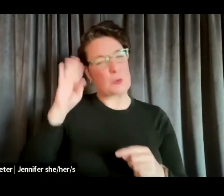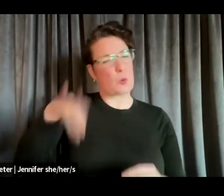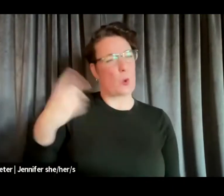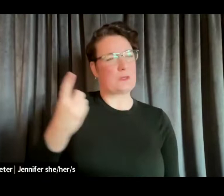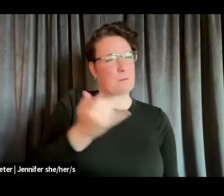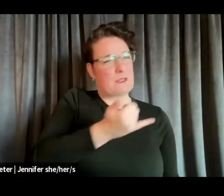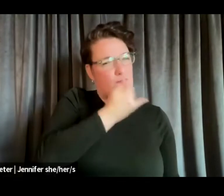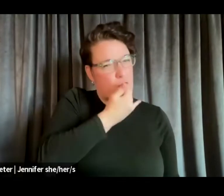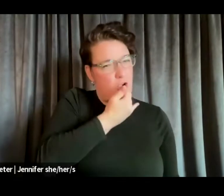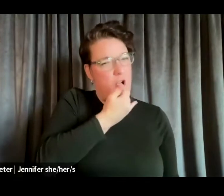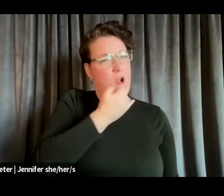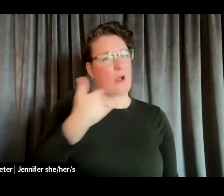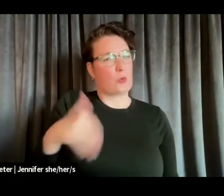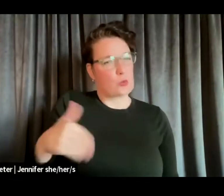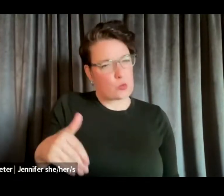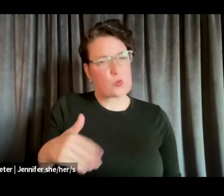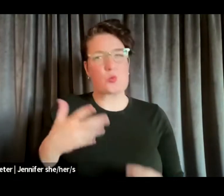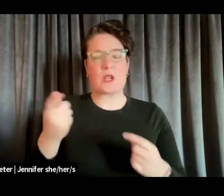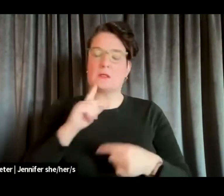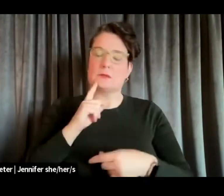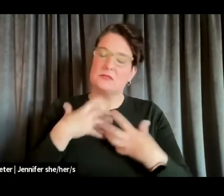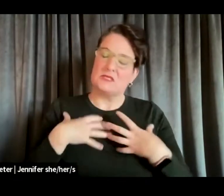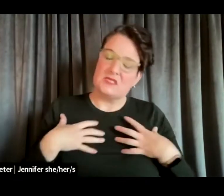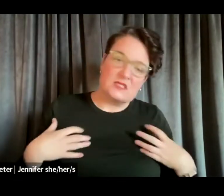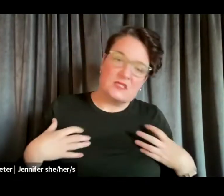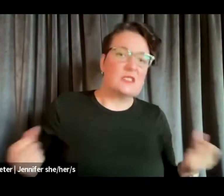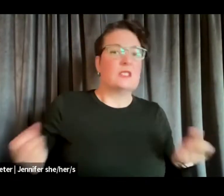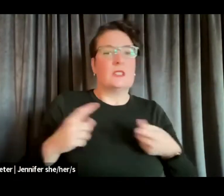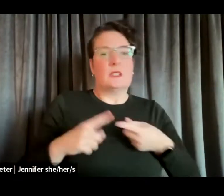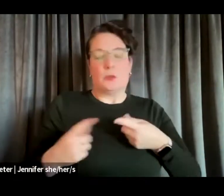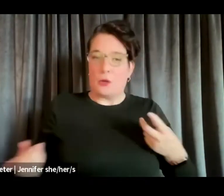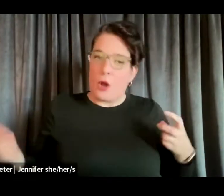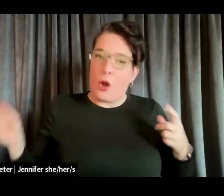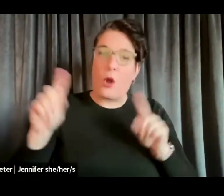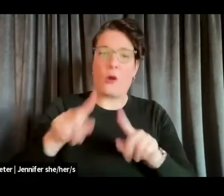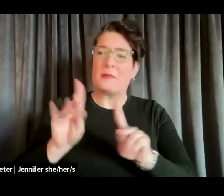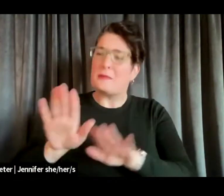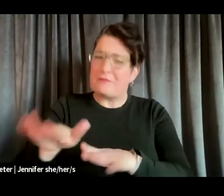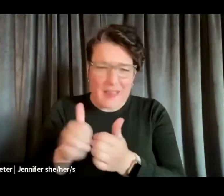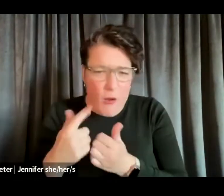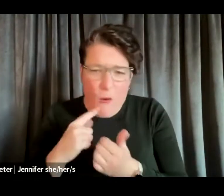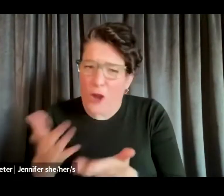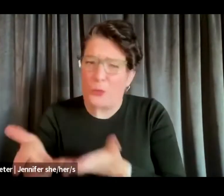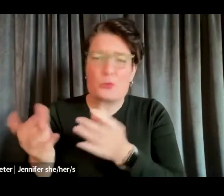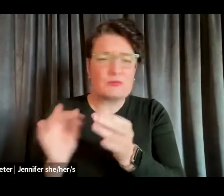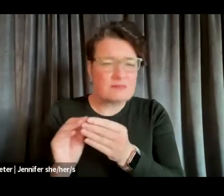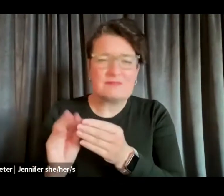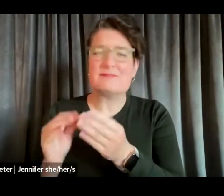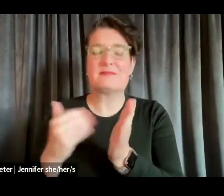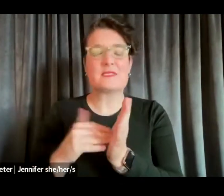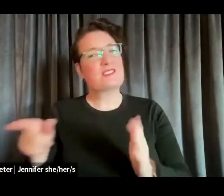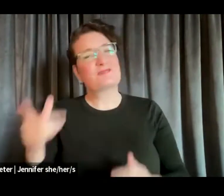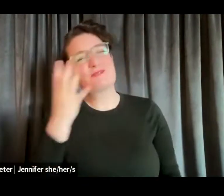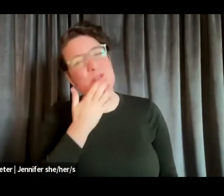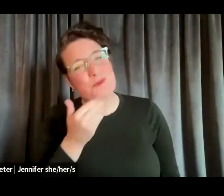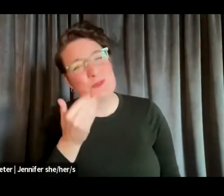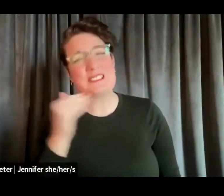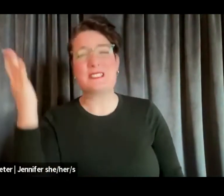were asking her how she was and like oh, she just was so sweet and so beautiful. And Yeah. So that's a really strong association.